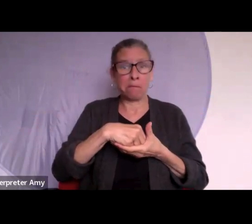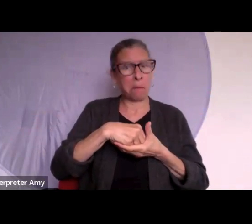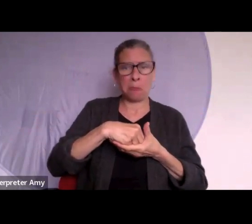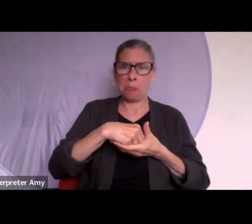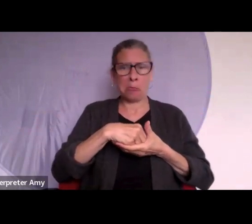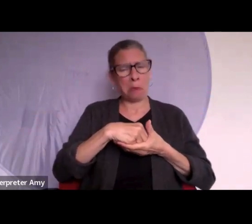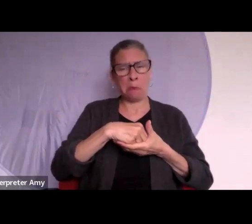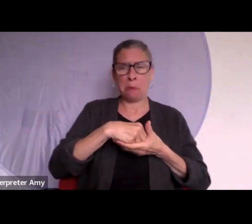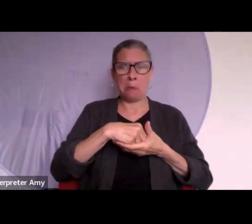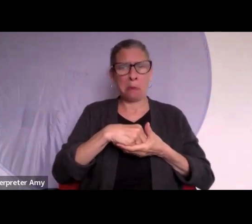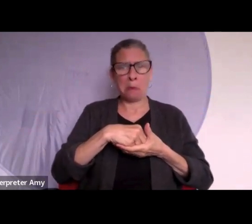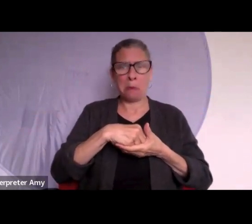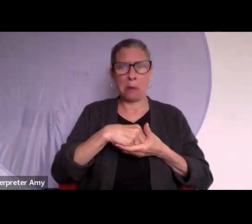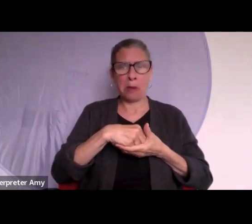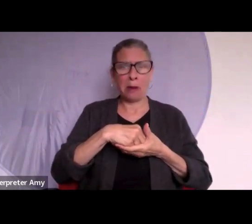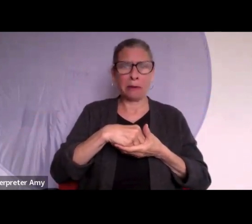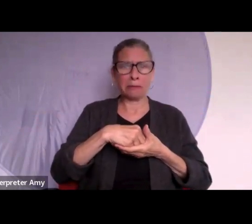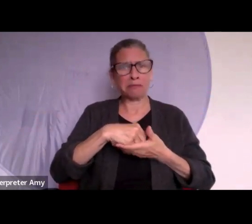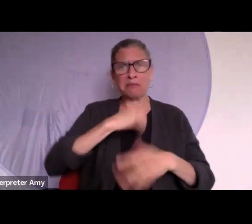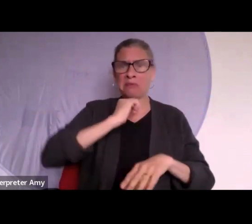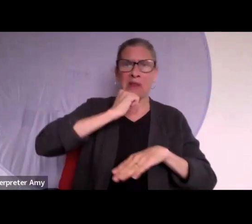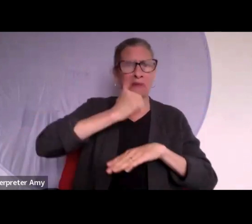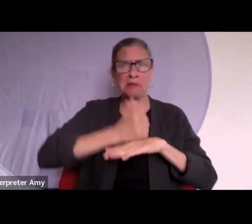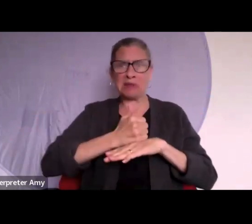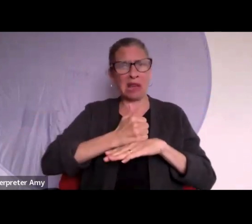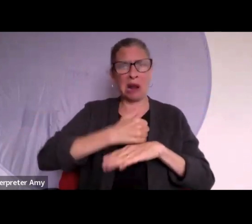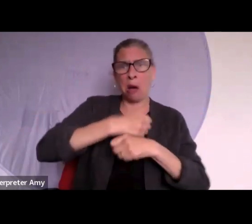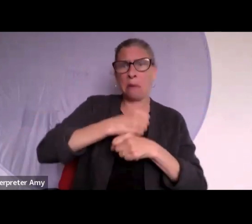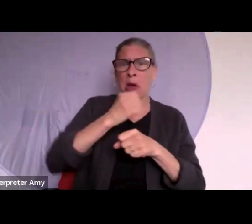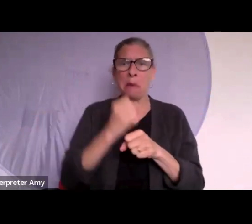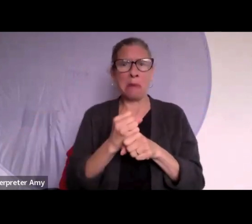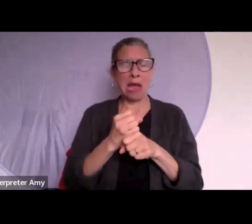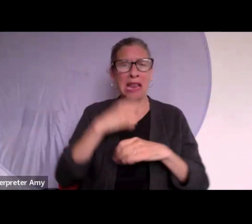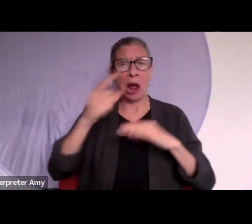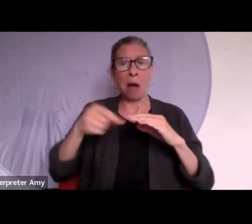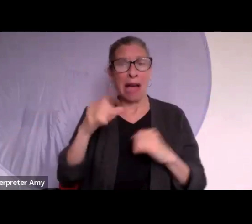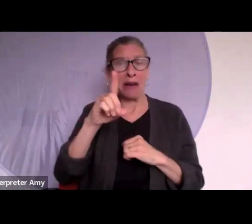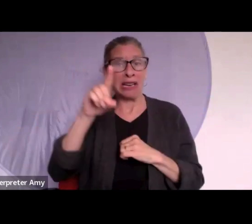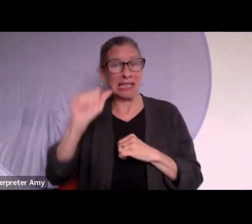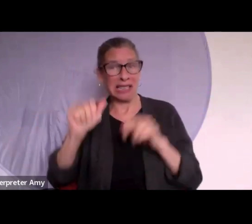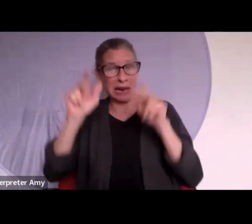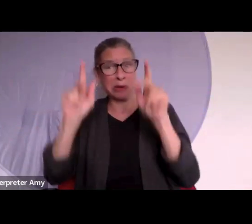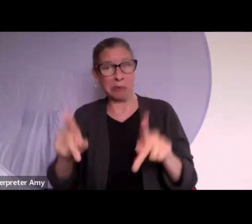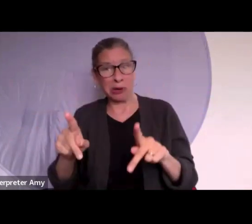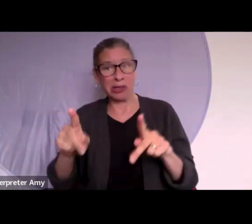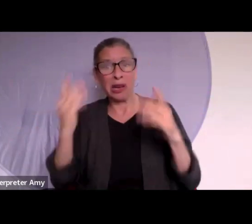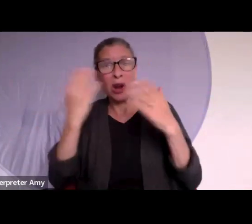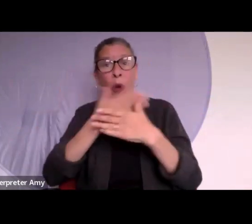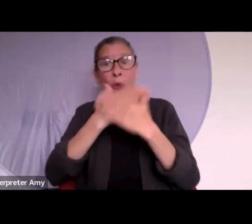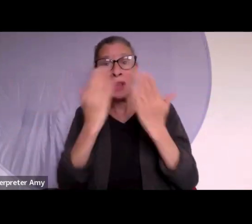disability, person with a disability or disabled person. By the way, I say both. I'm kind of old school and say, do person